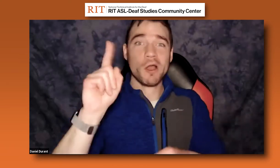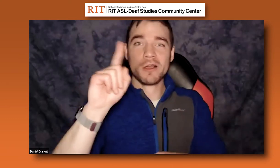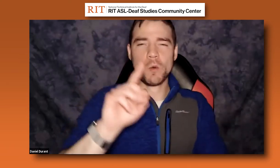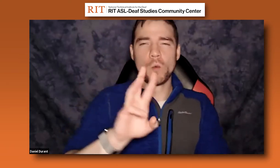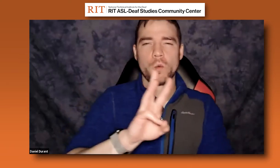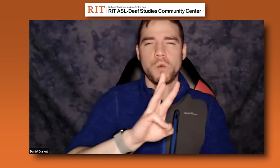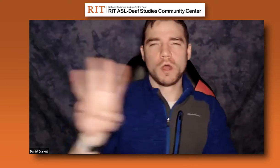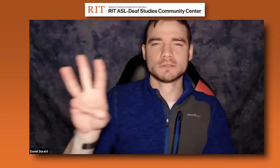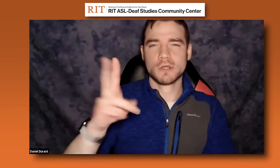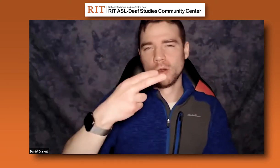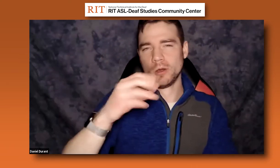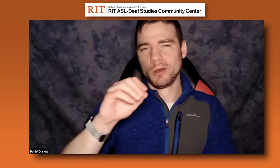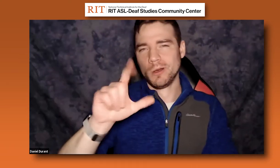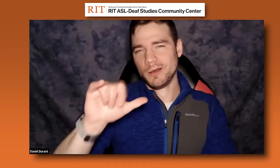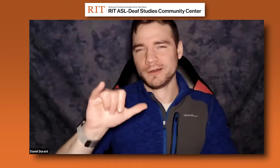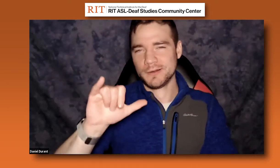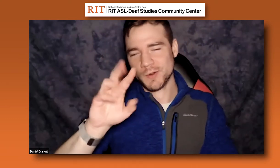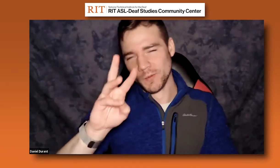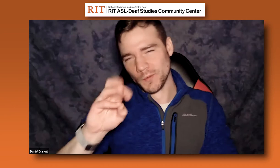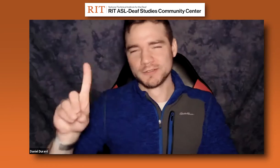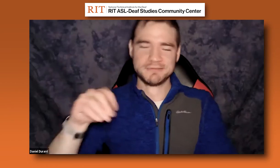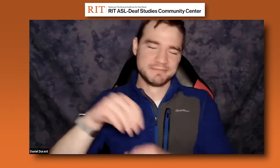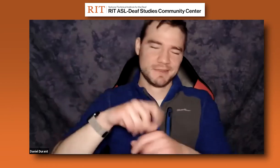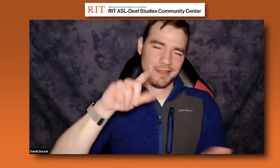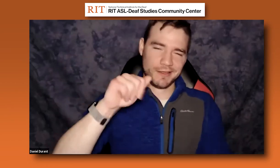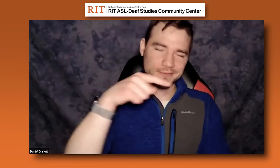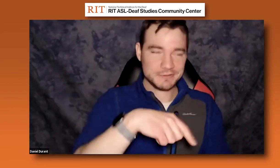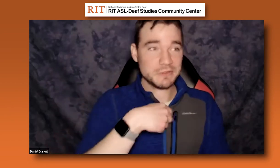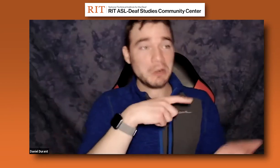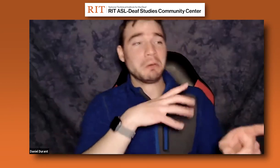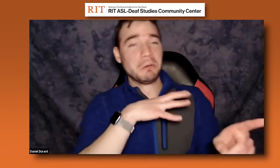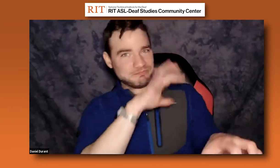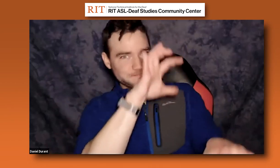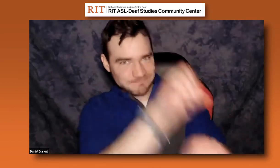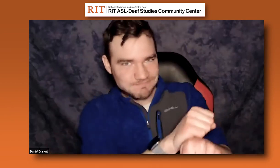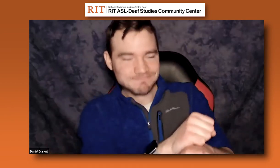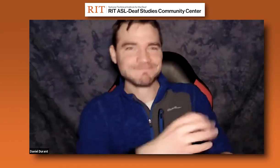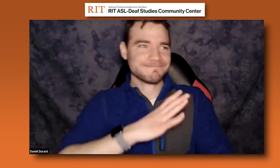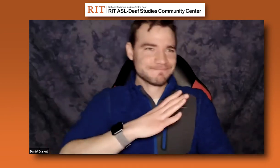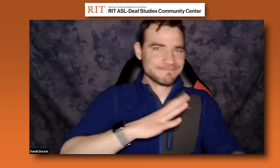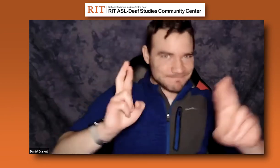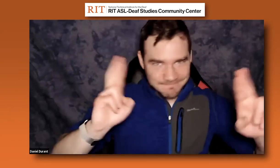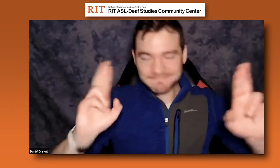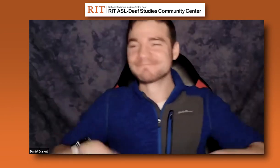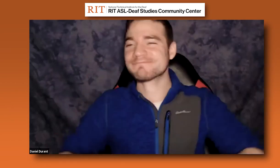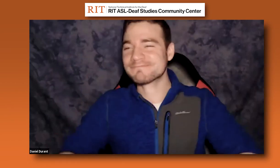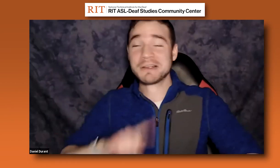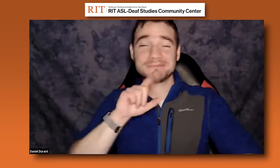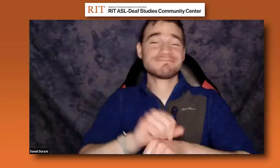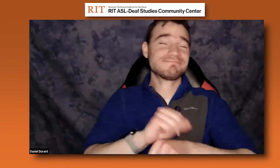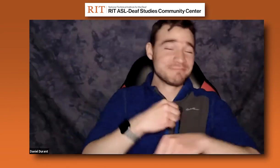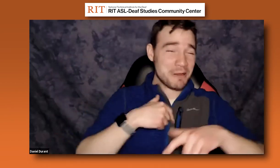In West Hollywood is where the hotel was, it looked great online, so I booked a room.